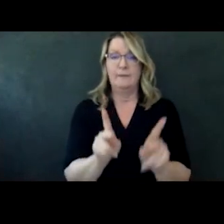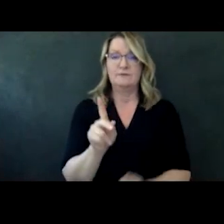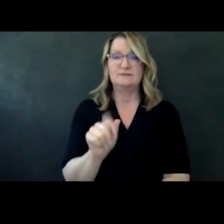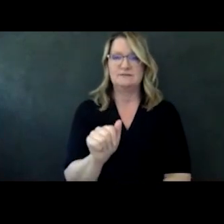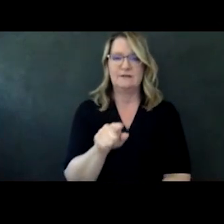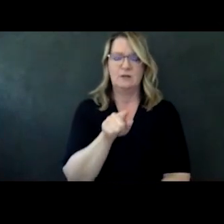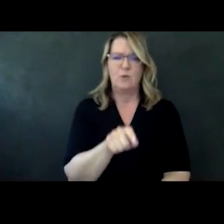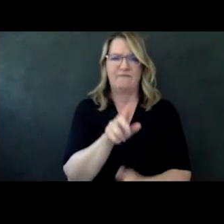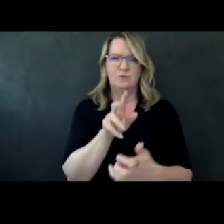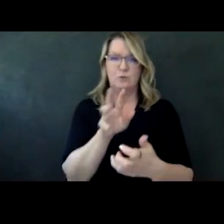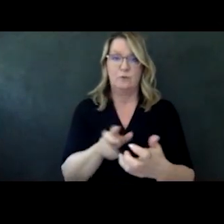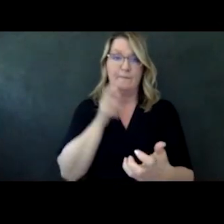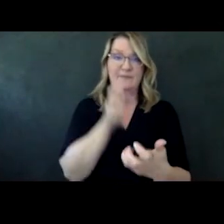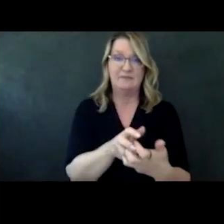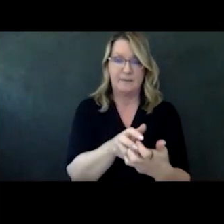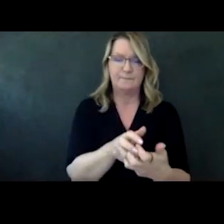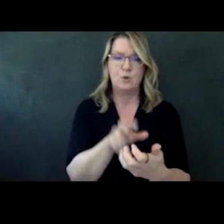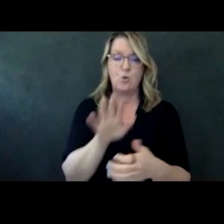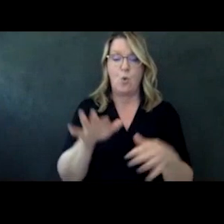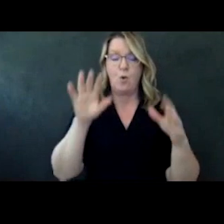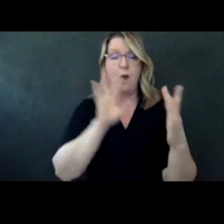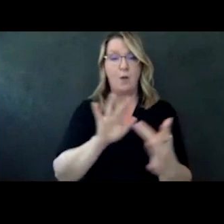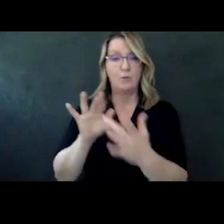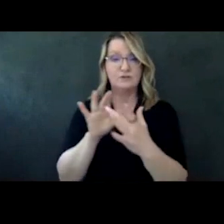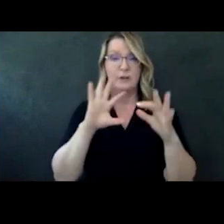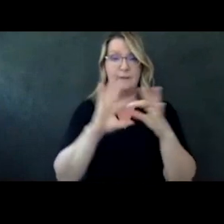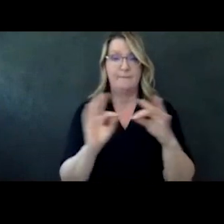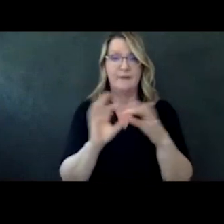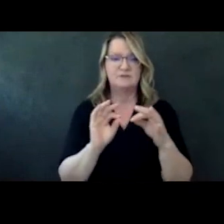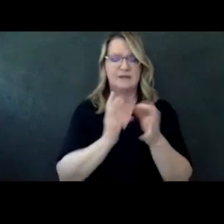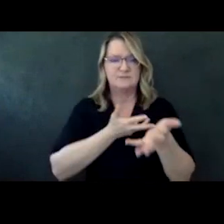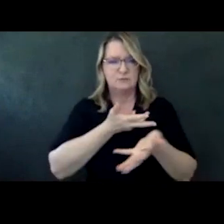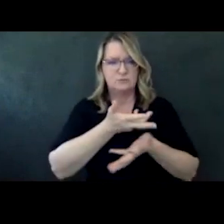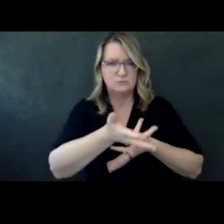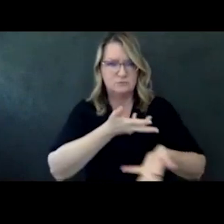outreach and messaging needs to be both relational as an establishing trust and informative because